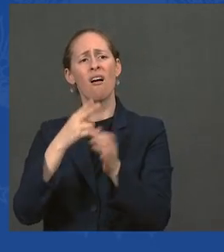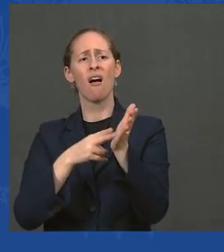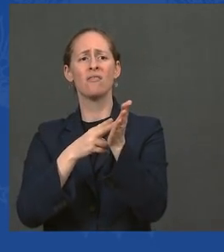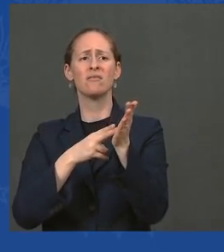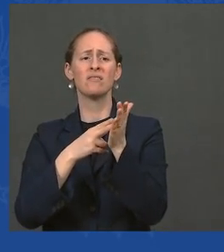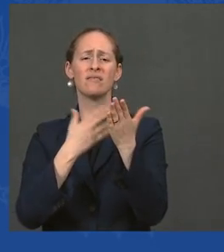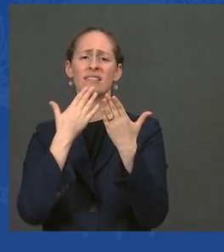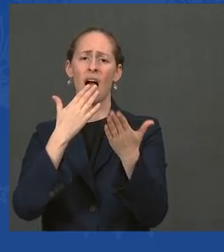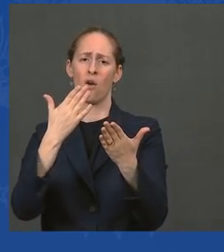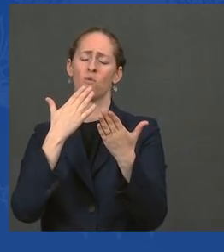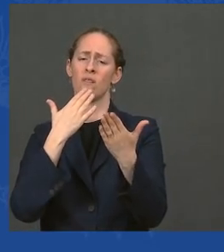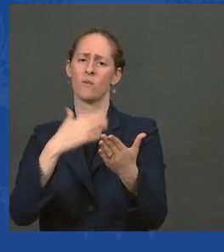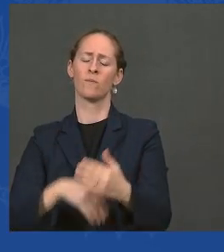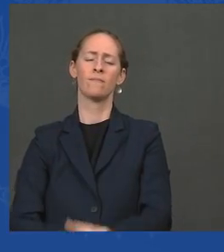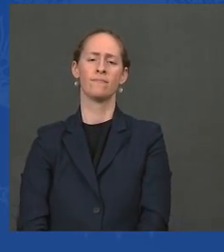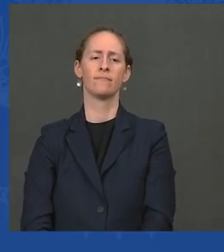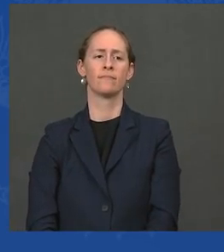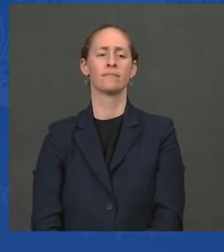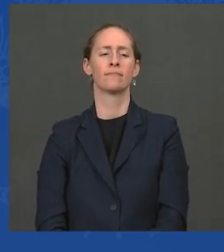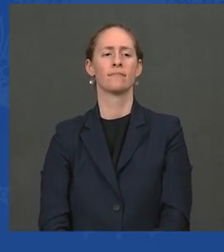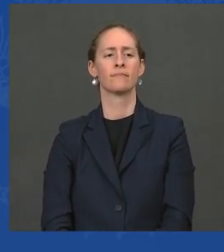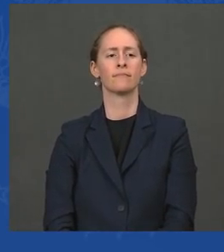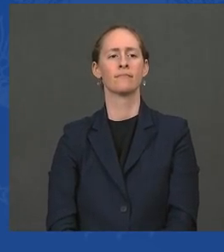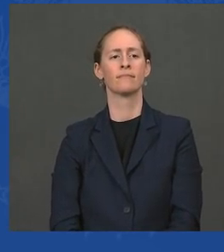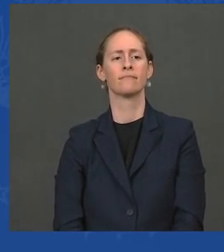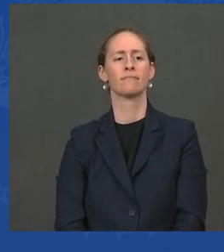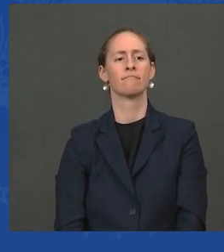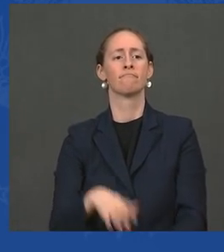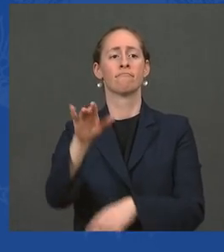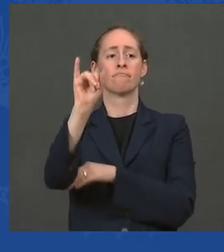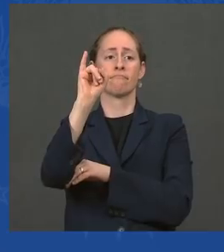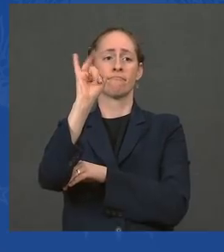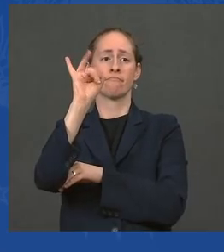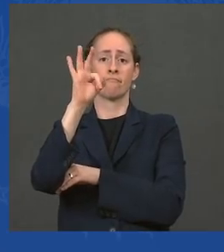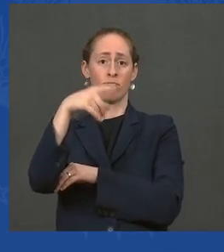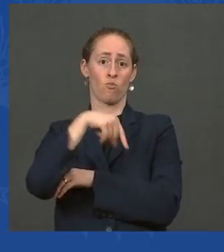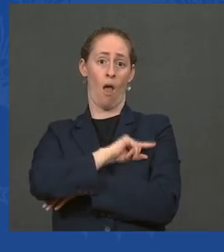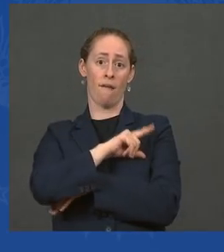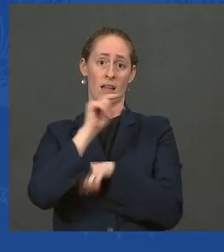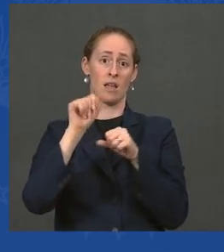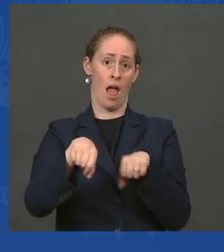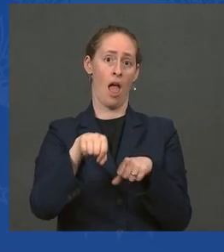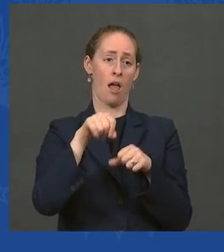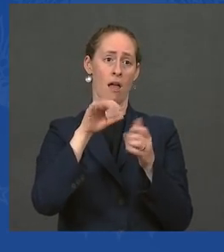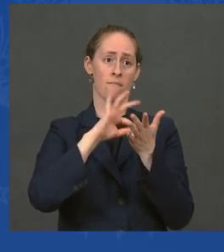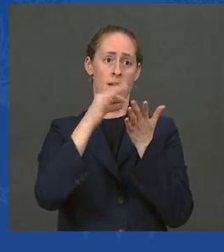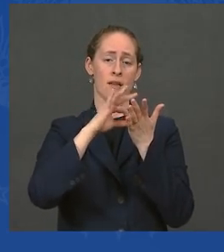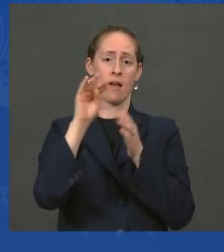The way it works right now: If you qualify for Medicaid -- you have to have a lower income to qualify for Medi- --